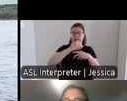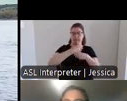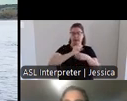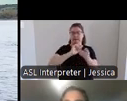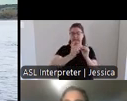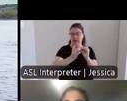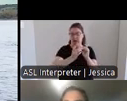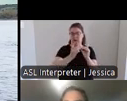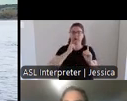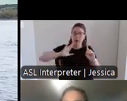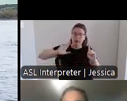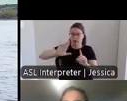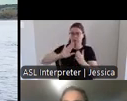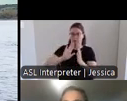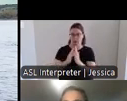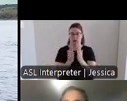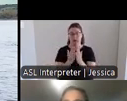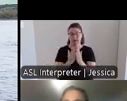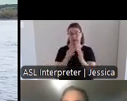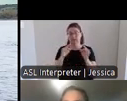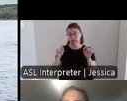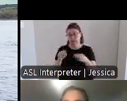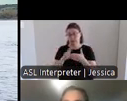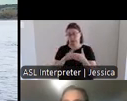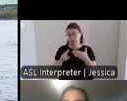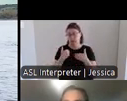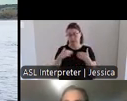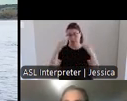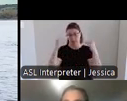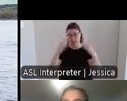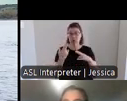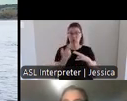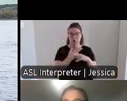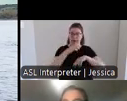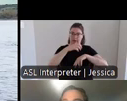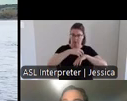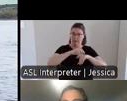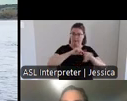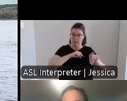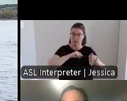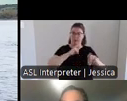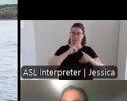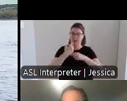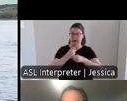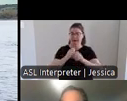At the University of Washington, there are also professors who use Manifold to make textbooks for their classes,